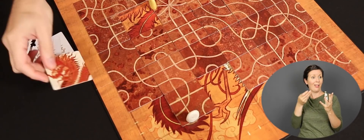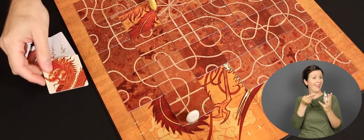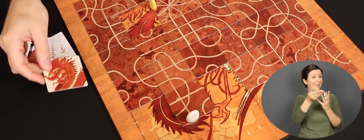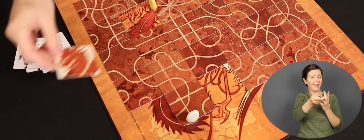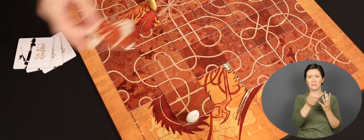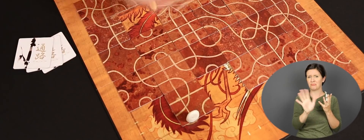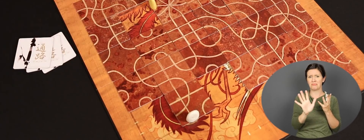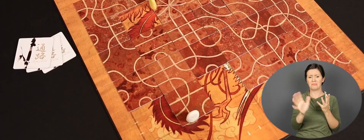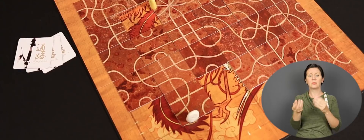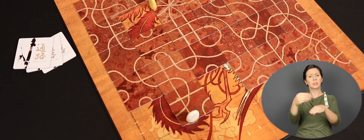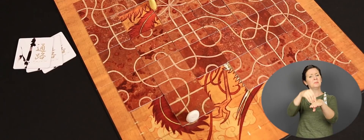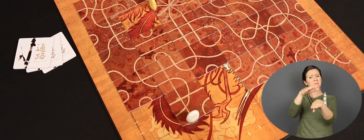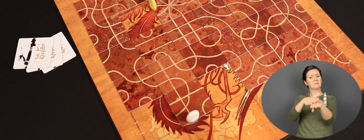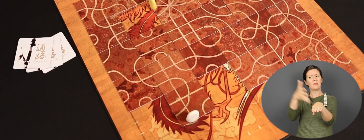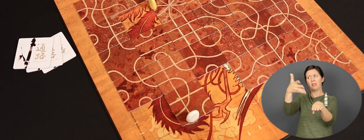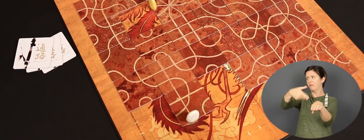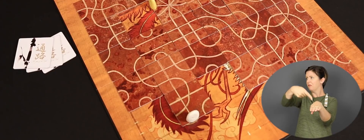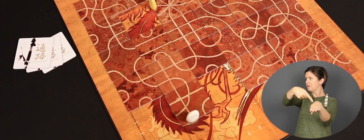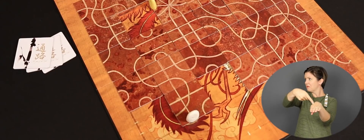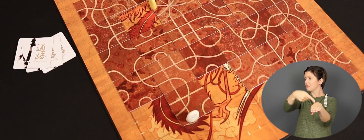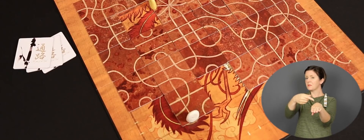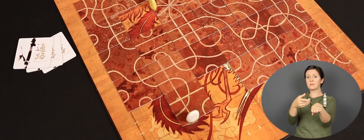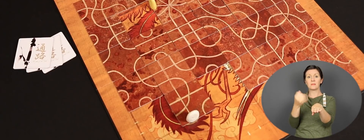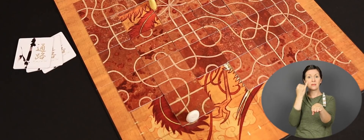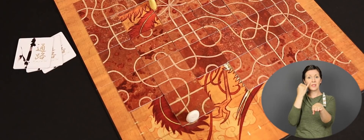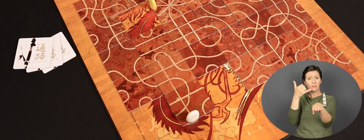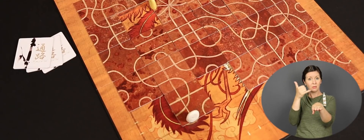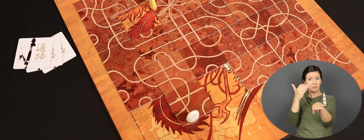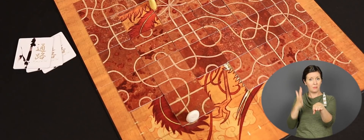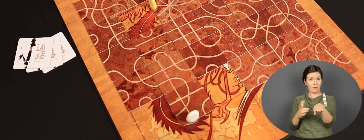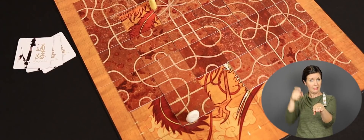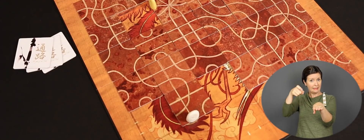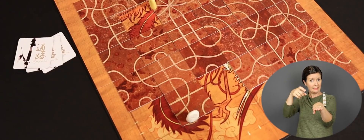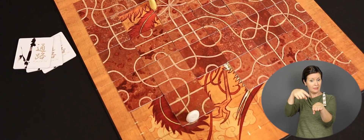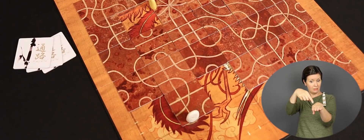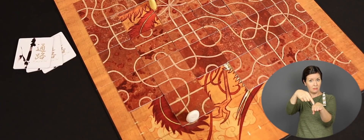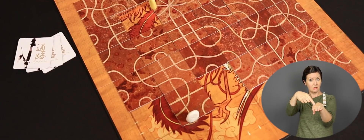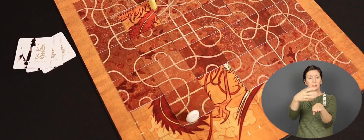it is simply set aside until it is needed again later when someone goes to draw and